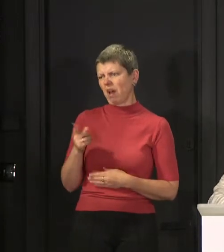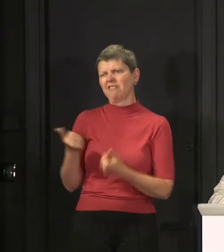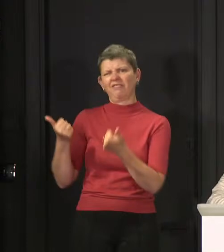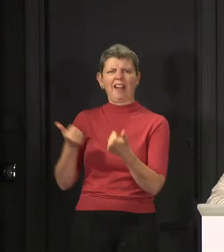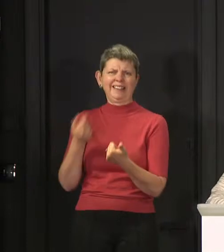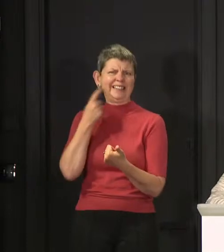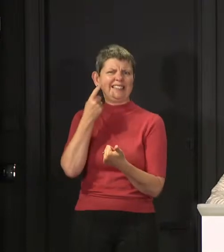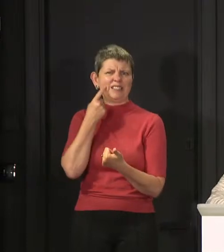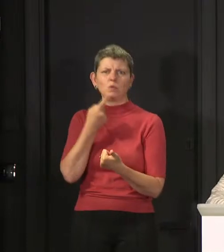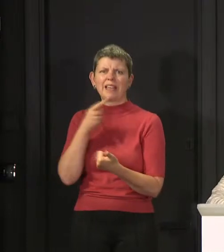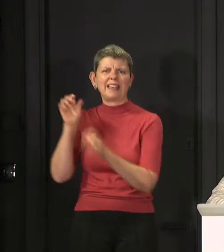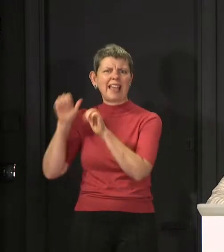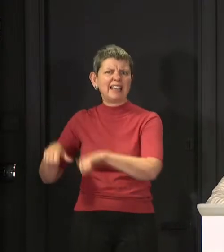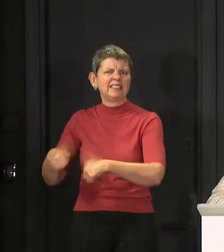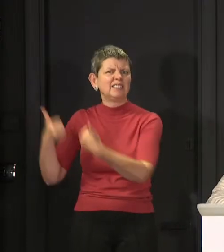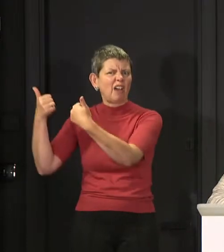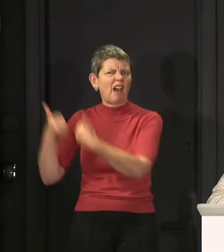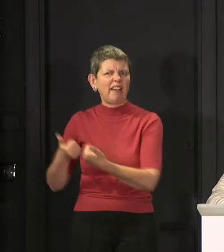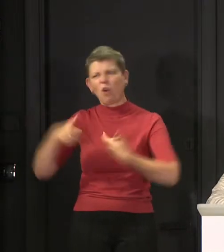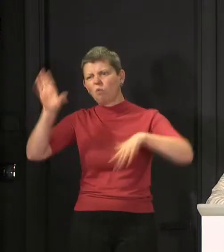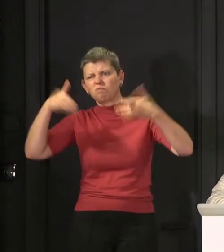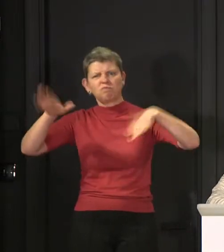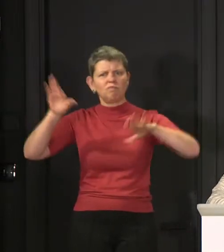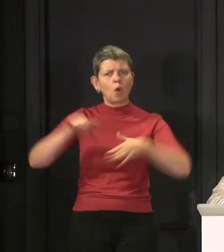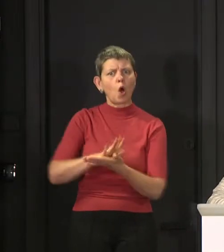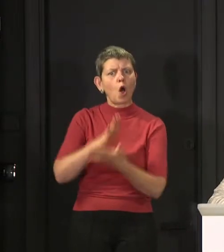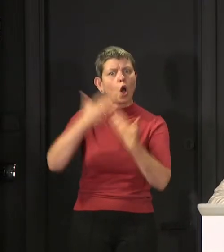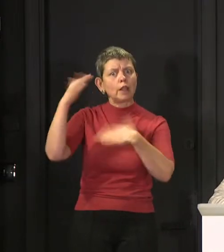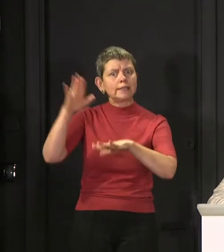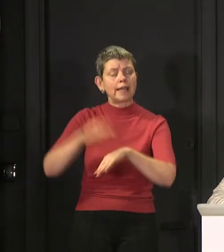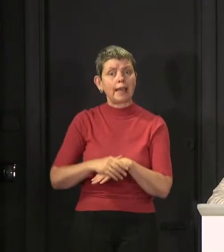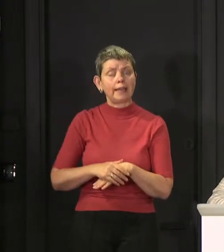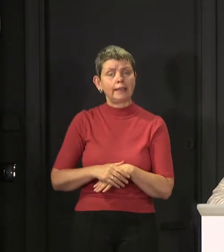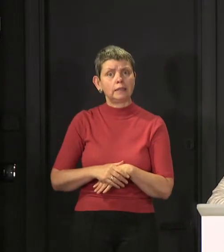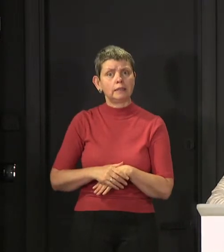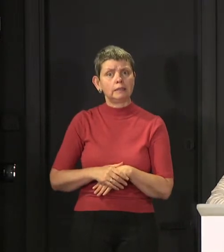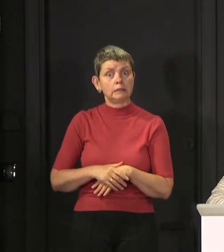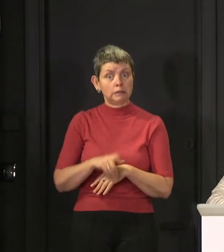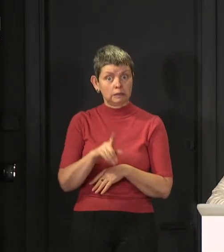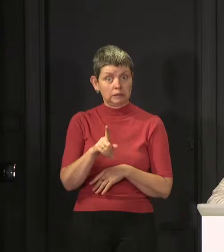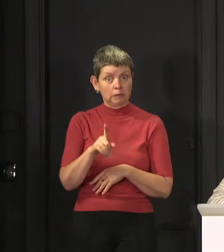you can go on holidays. And three or four weeks from now, seeing a spike in infection